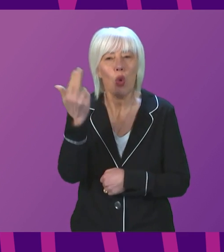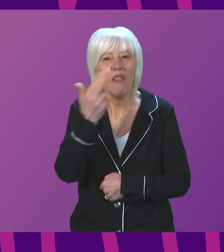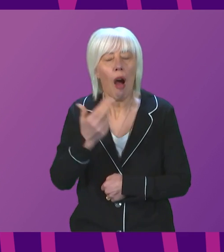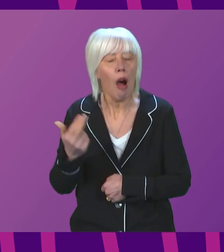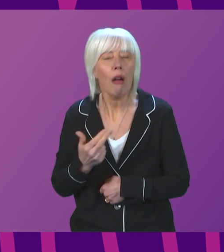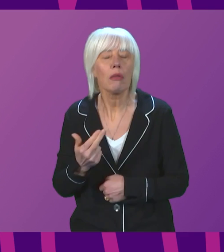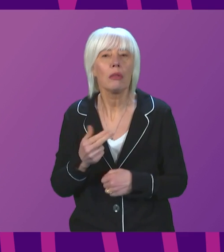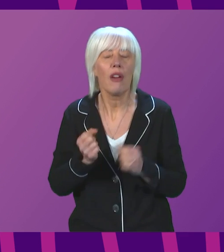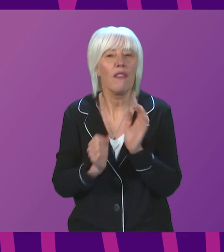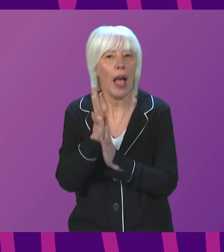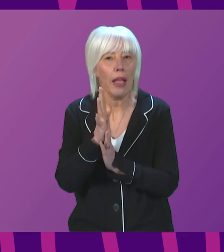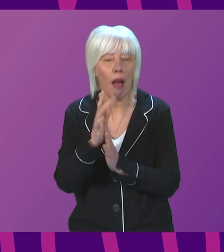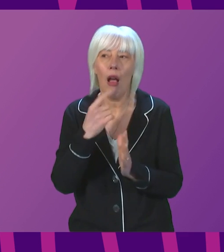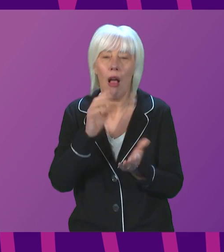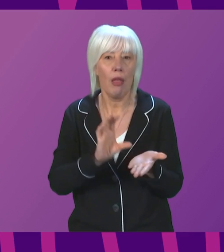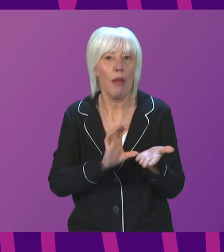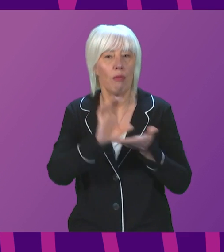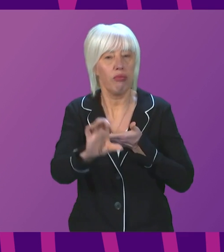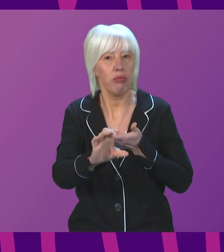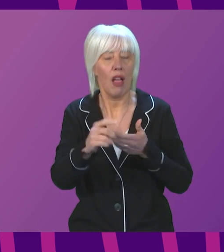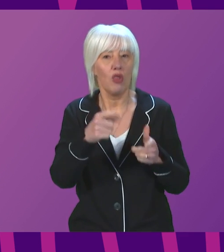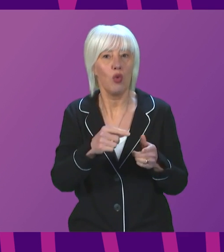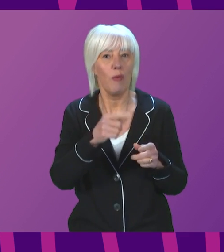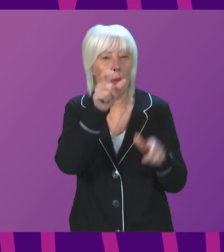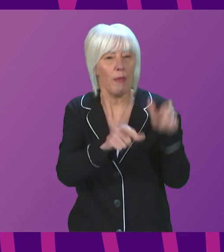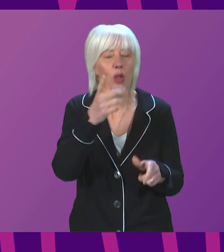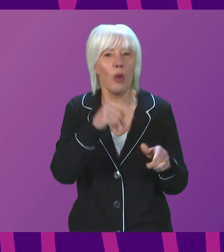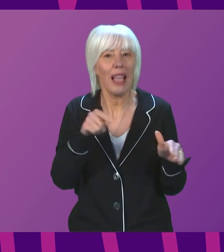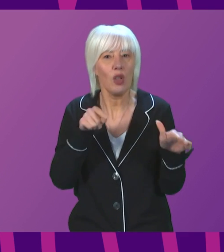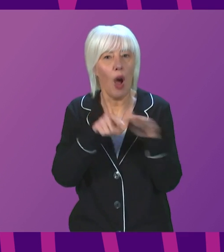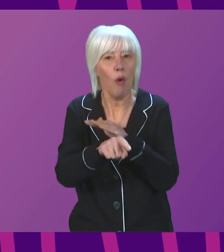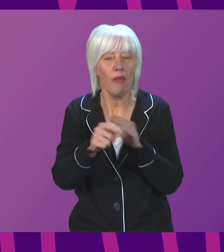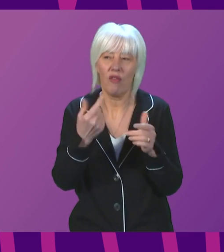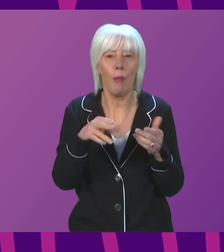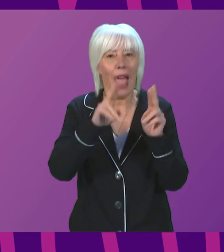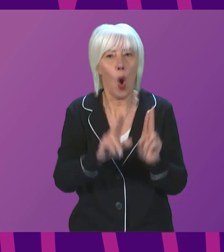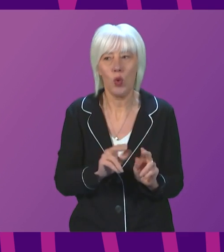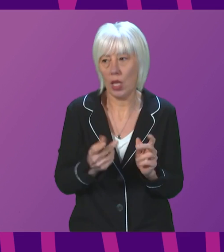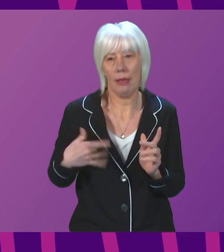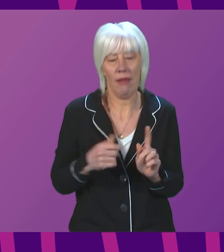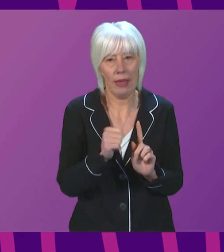emergency funding available for each household that was displaced, and that funding was matched by Glasgow City Council.